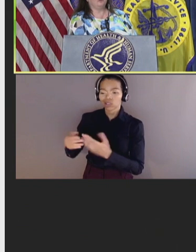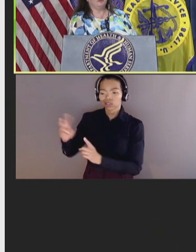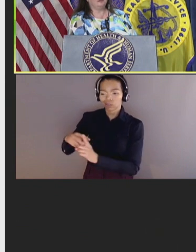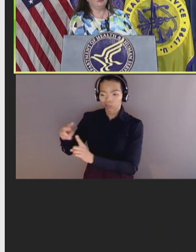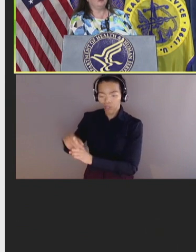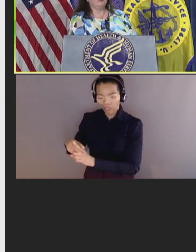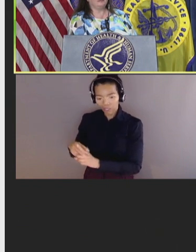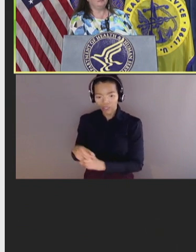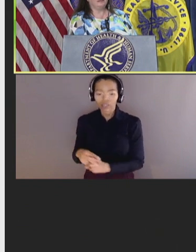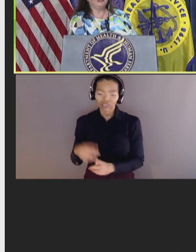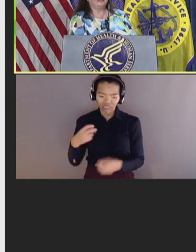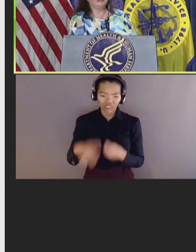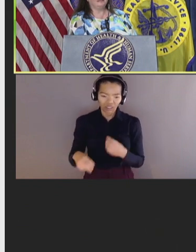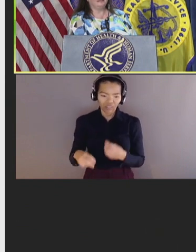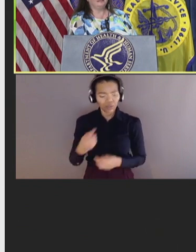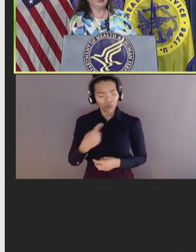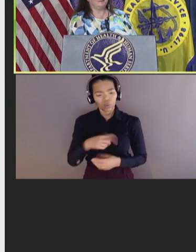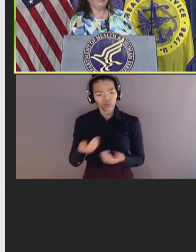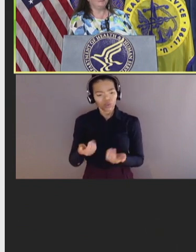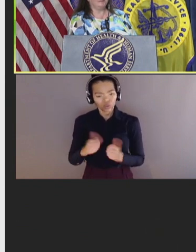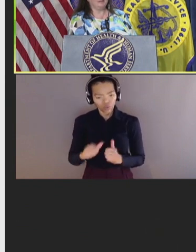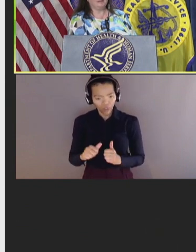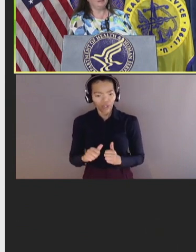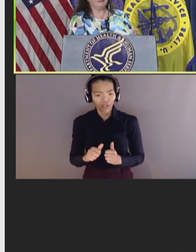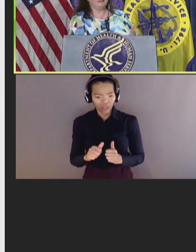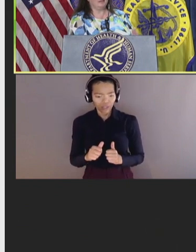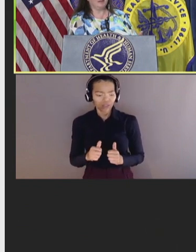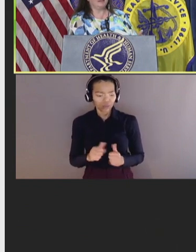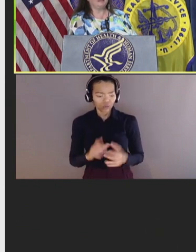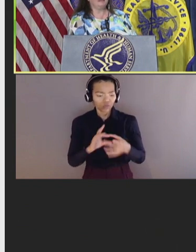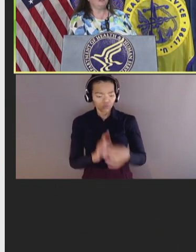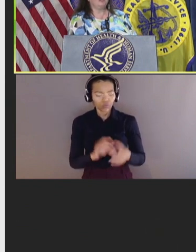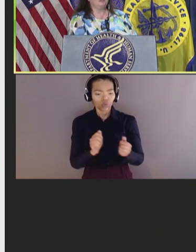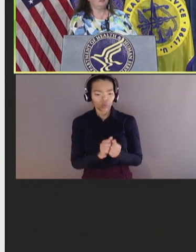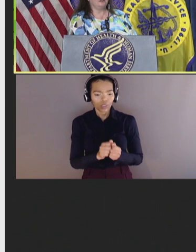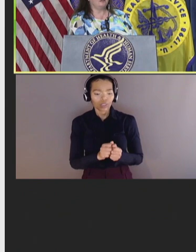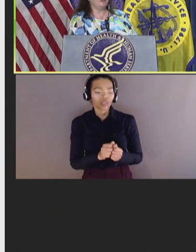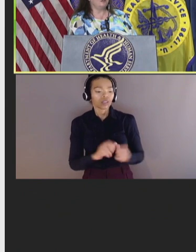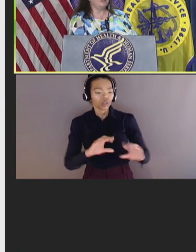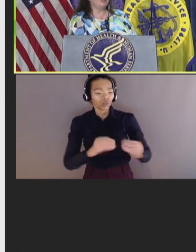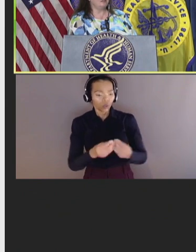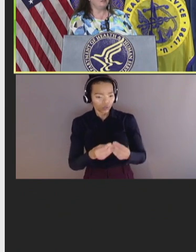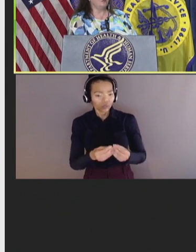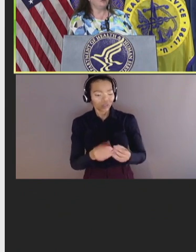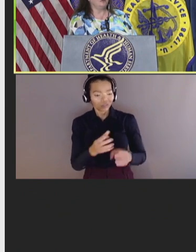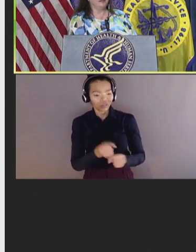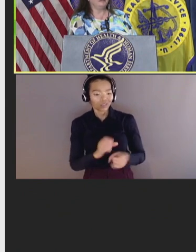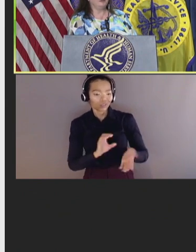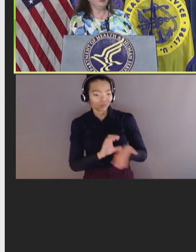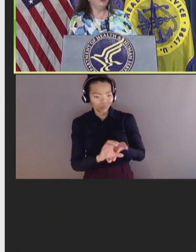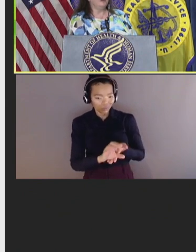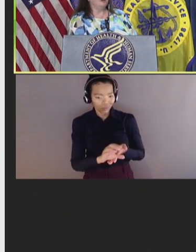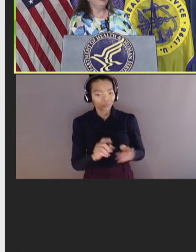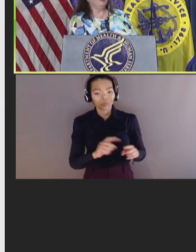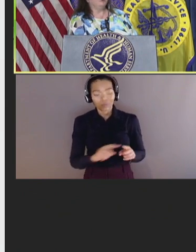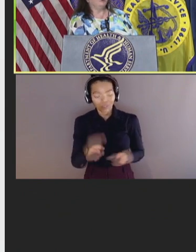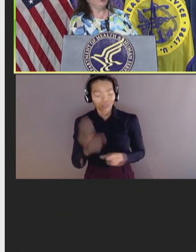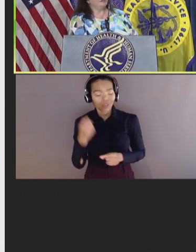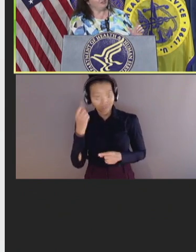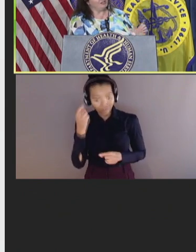with recipients, it's -- the capacity issues are not going away. So, we're trying to change